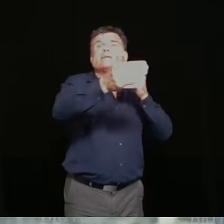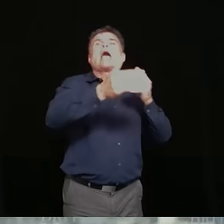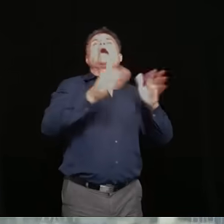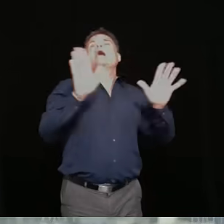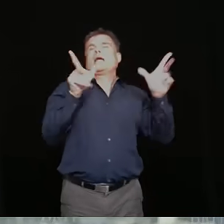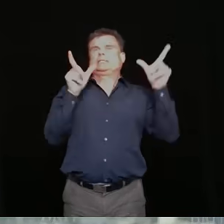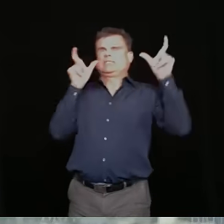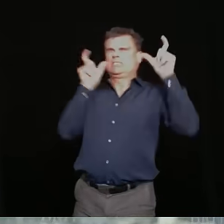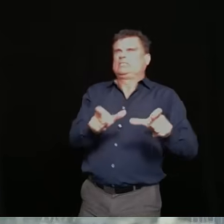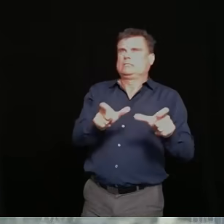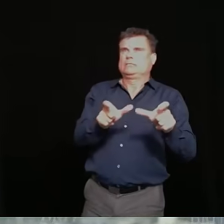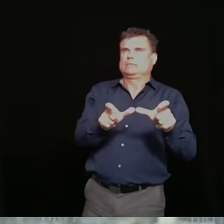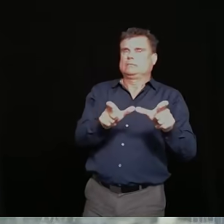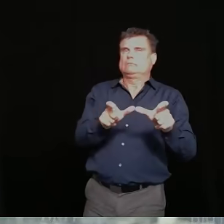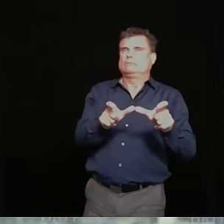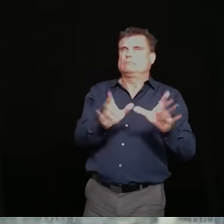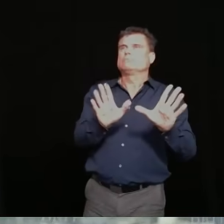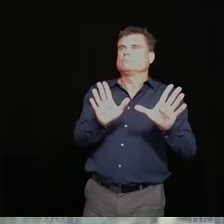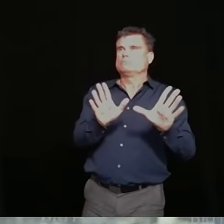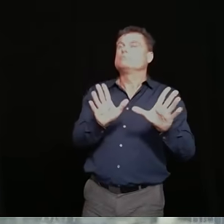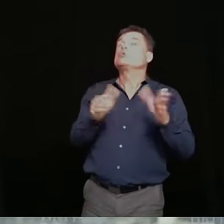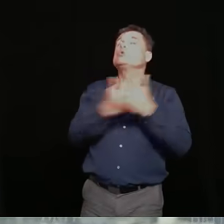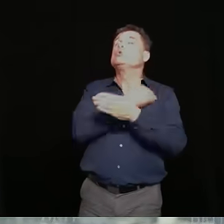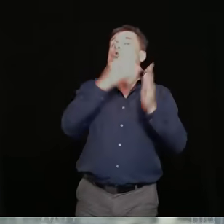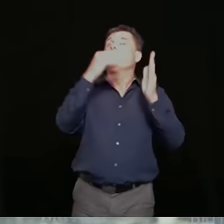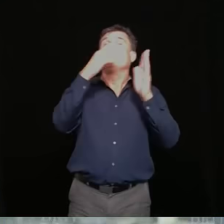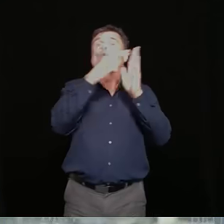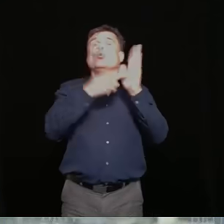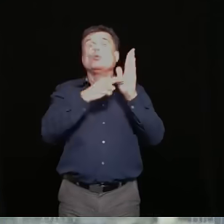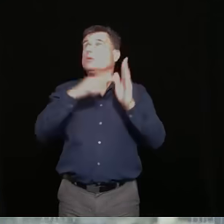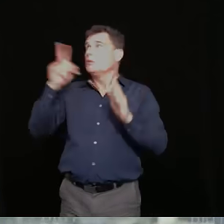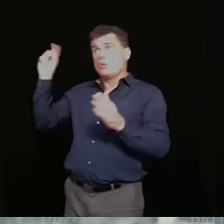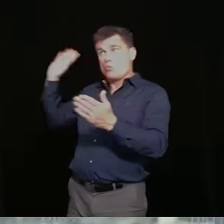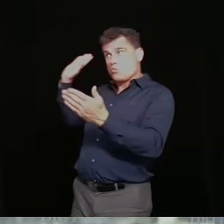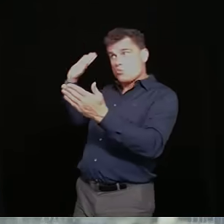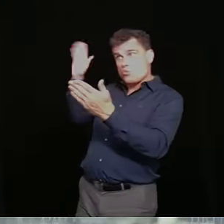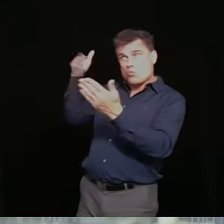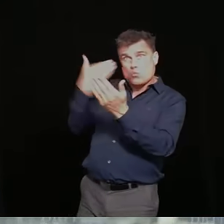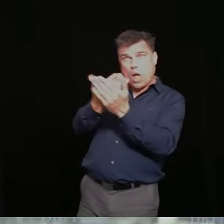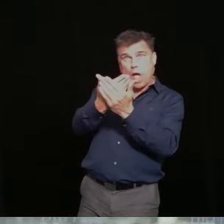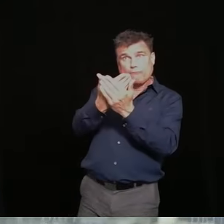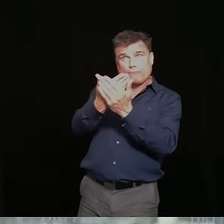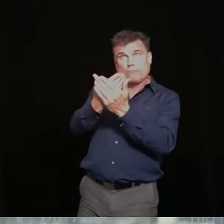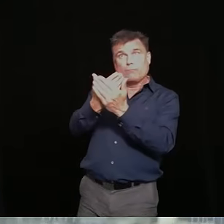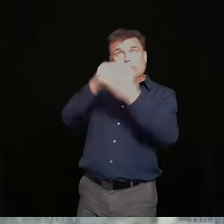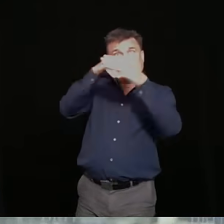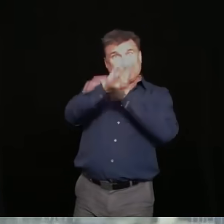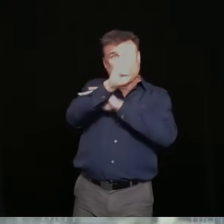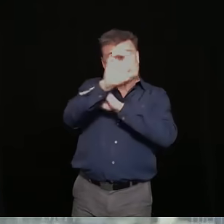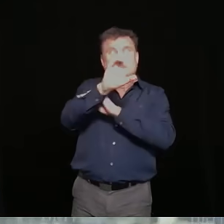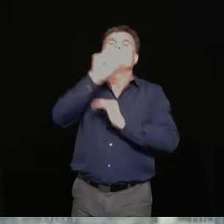communities that we need and whether it is work, recreation,